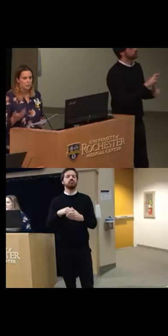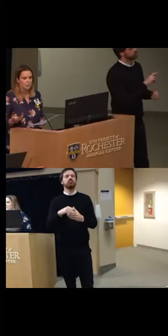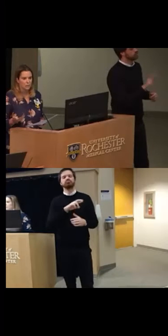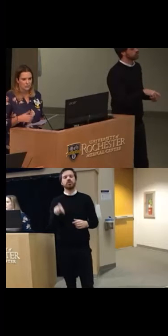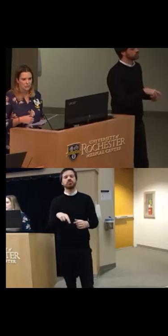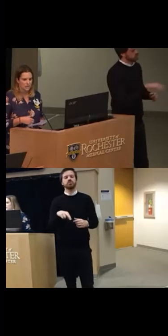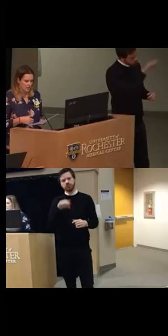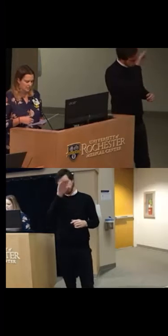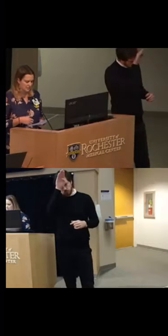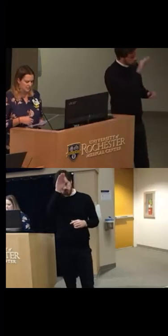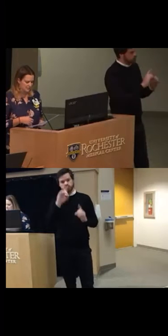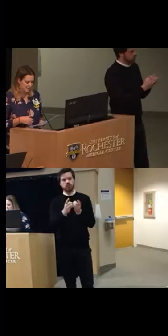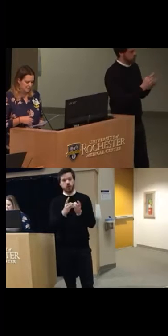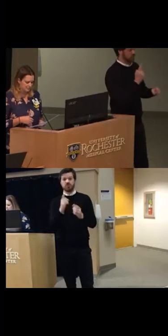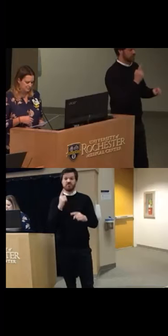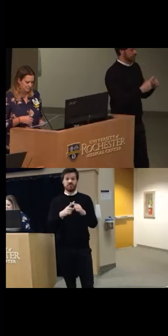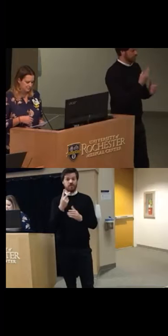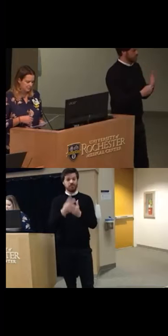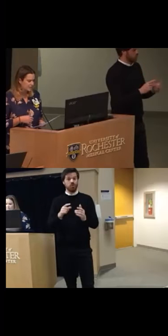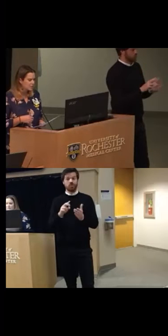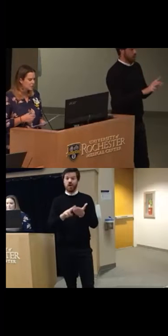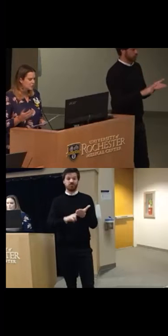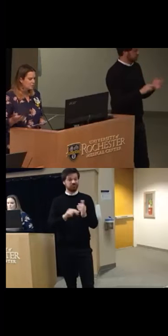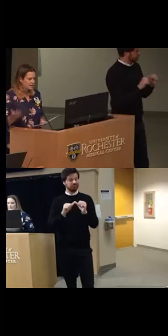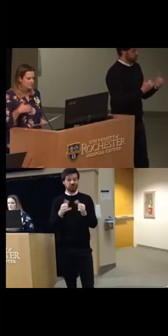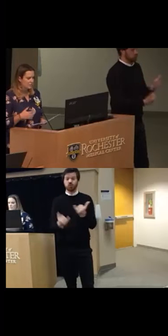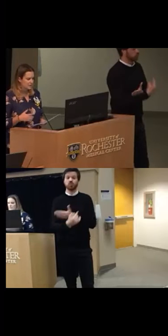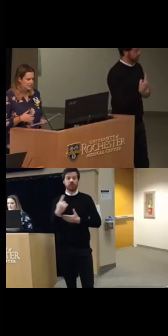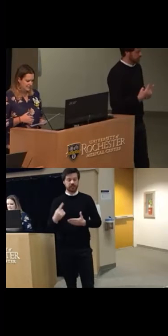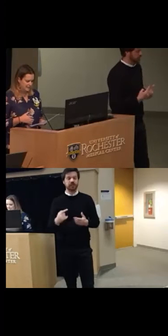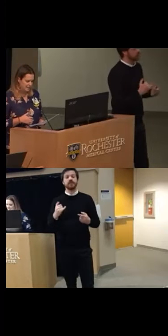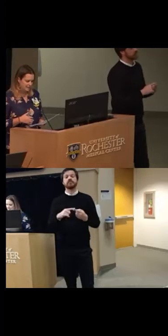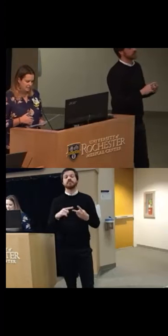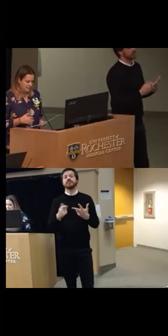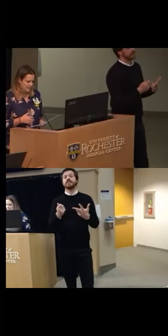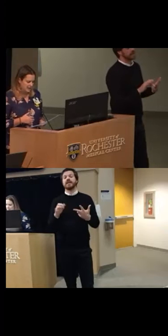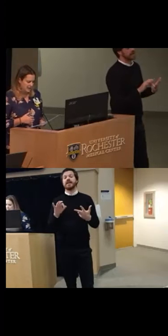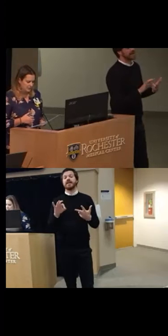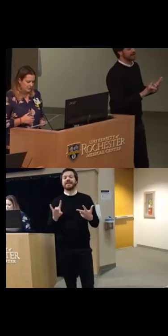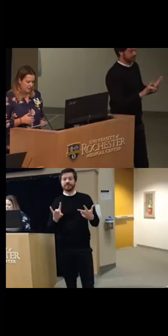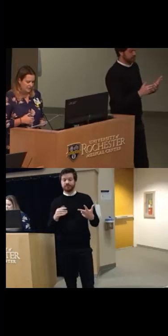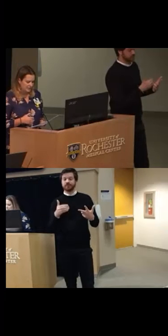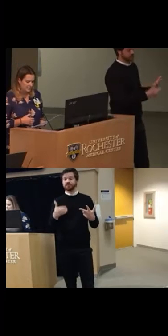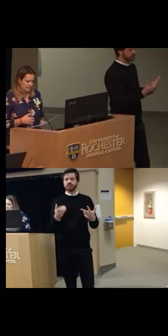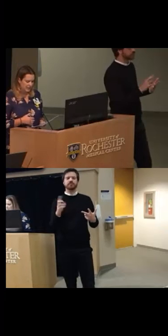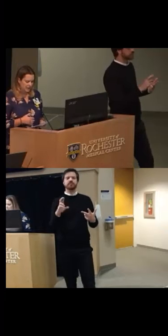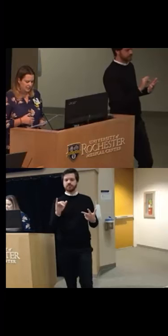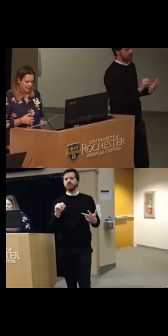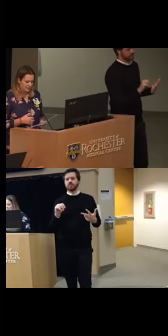hold both of those contracts to this day so fast forward to 1998 um Dr Kee successfully advocated